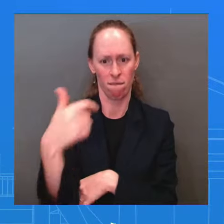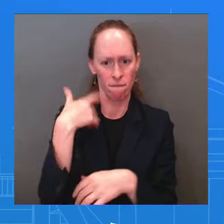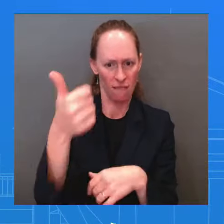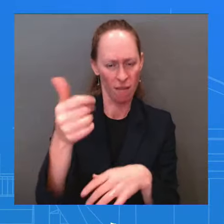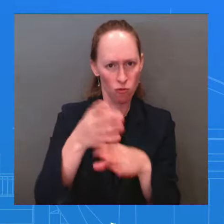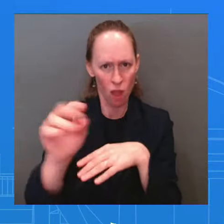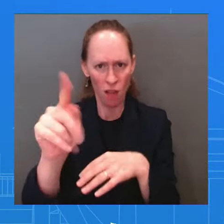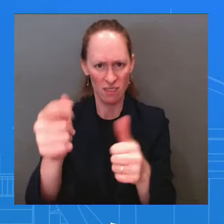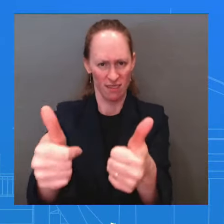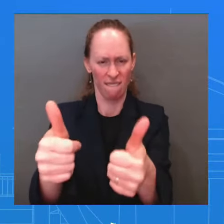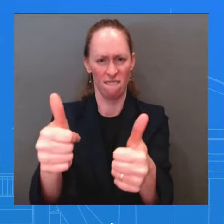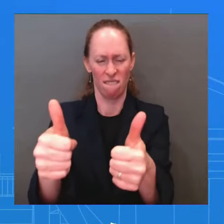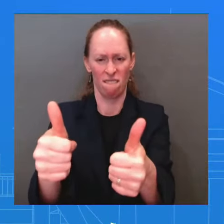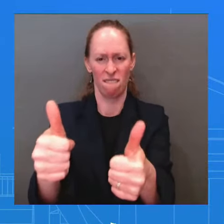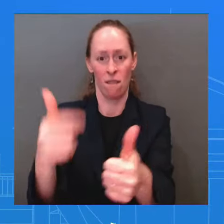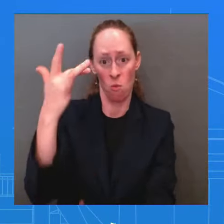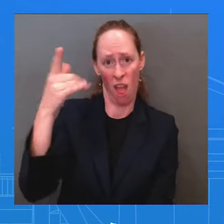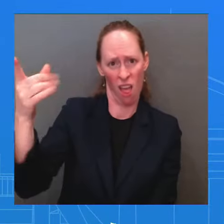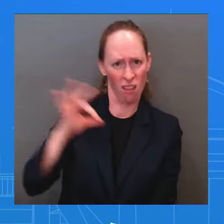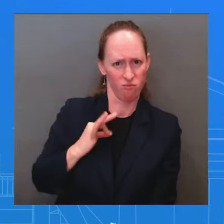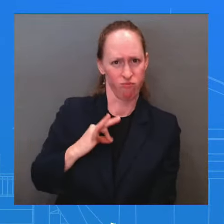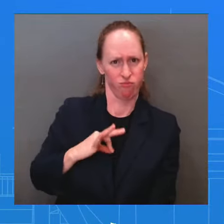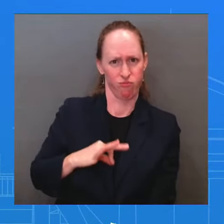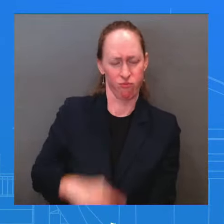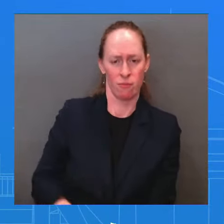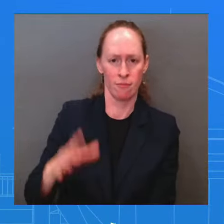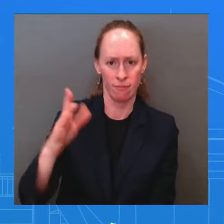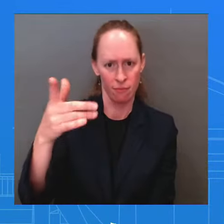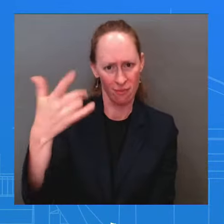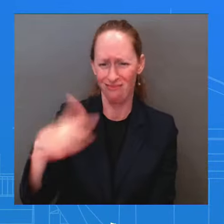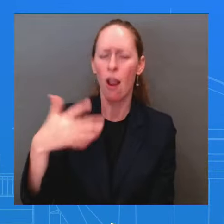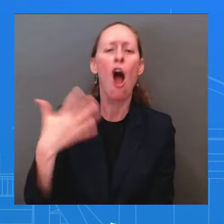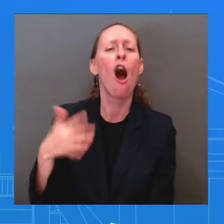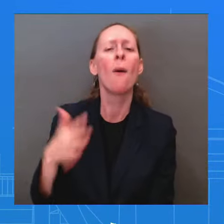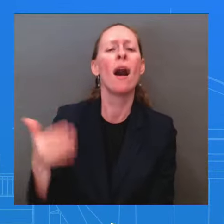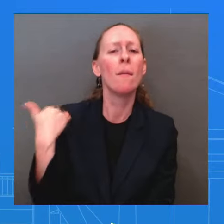We've seen that happen multiple times in the last two years under this president.